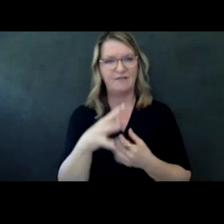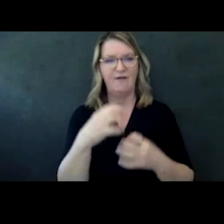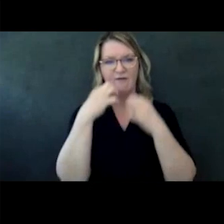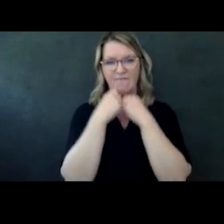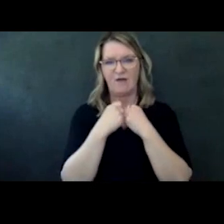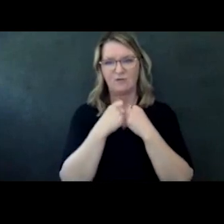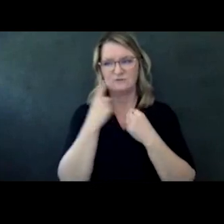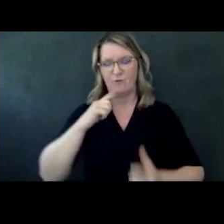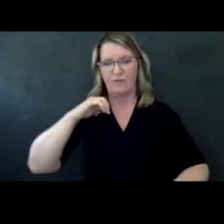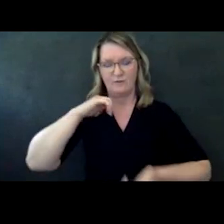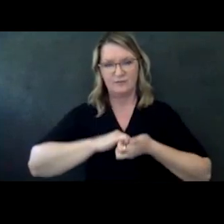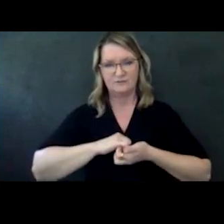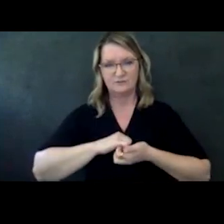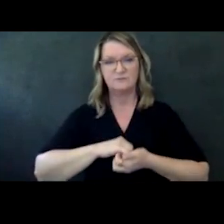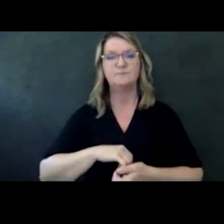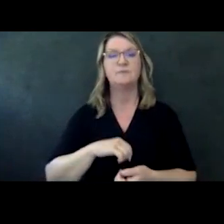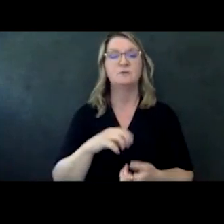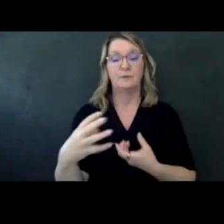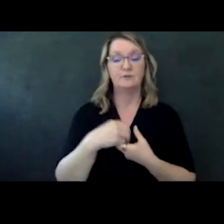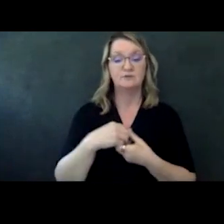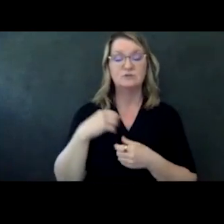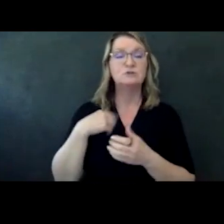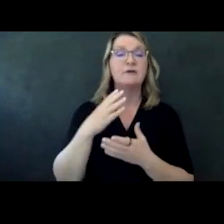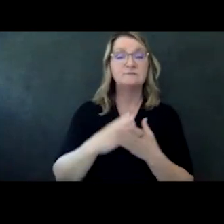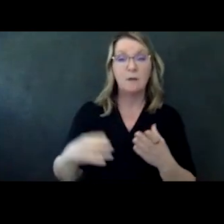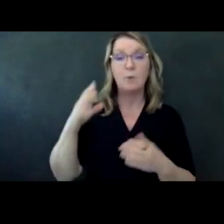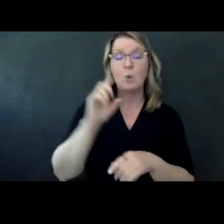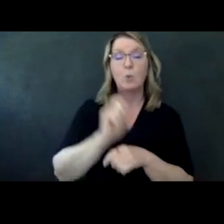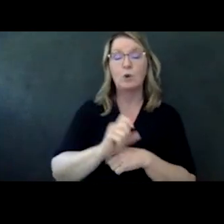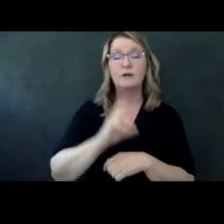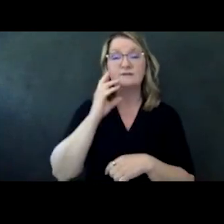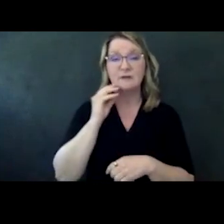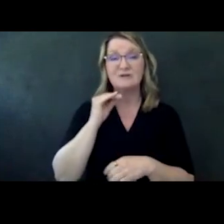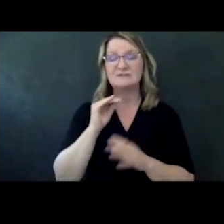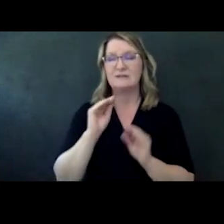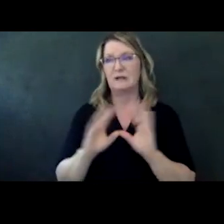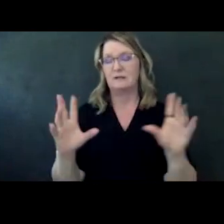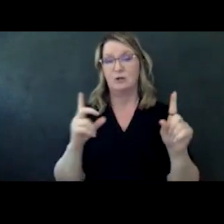participants with work experience and are clear career goals. These individuals need to see your